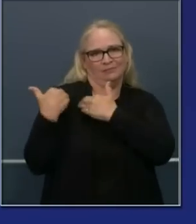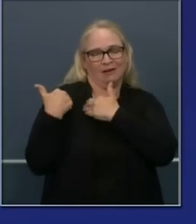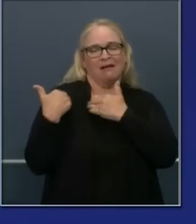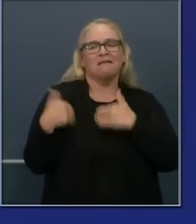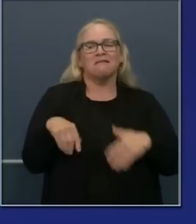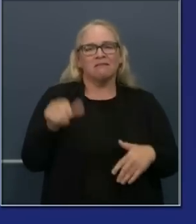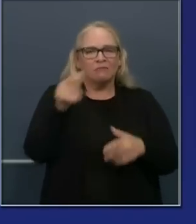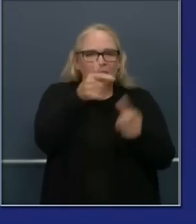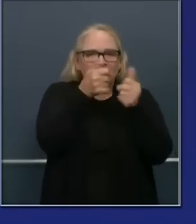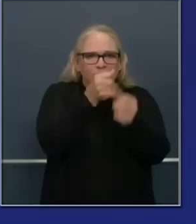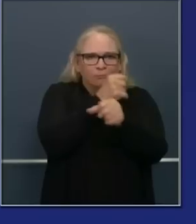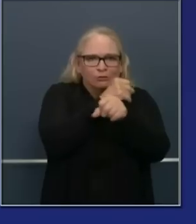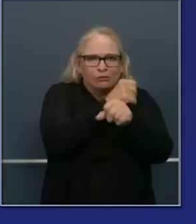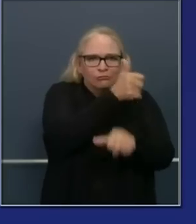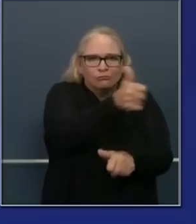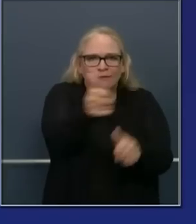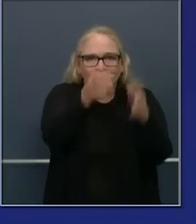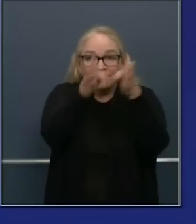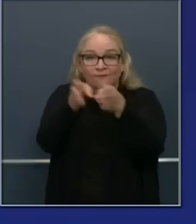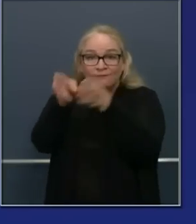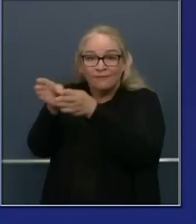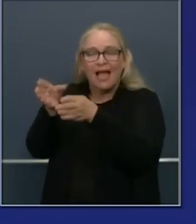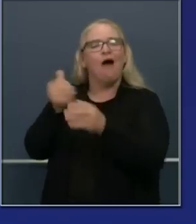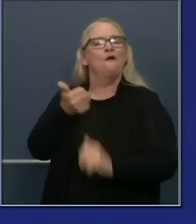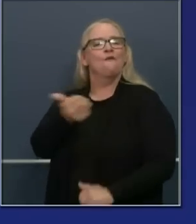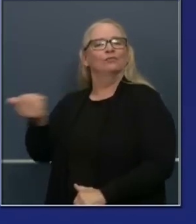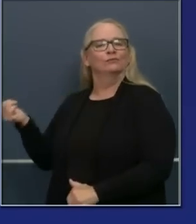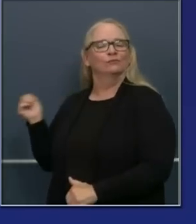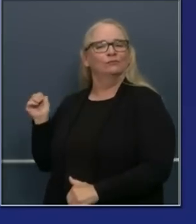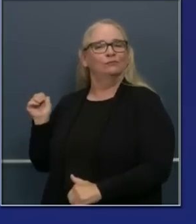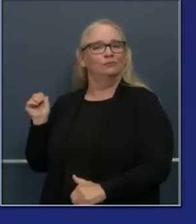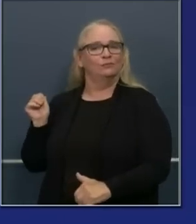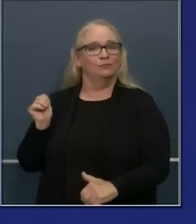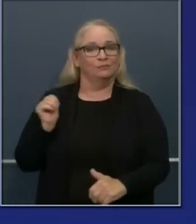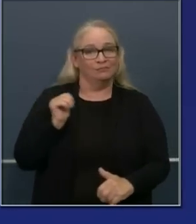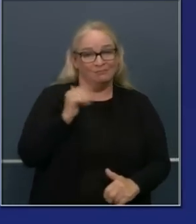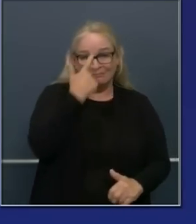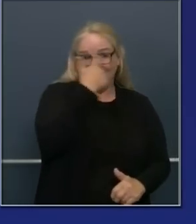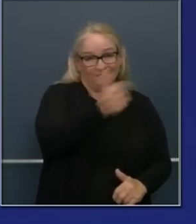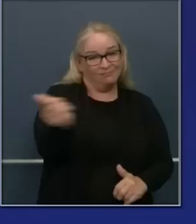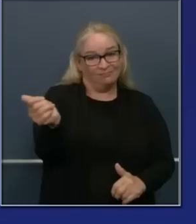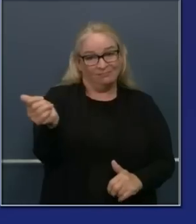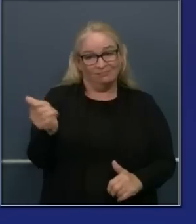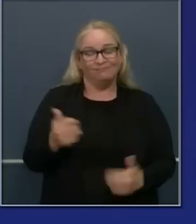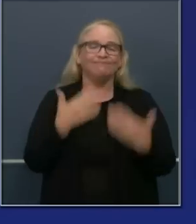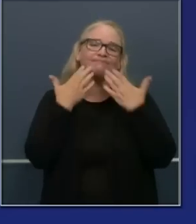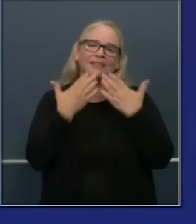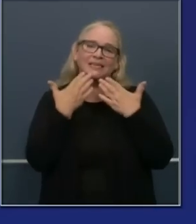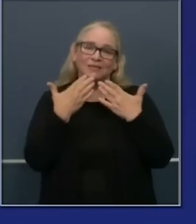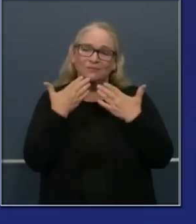CDC AT THAT POINT OF VIEW. AB INCREASING NUMBER OF PEOPLE ARE TAKING THE PERSONAL RESPONSIBILITY TO PROTECT THEMSELVES AND OTHERS AND I